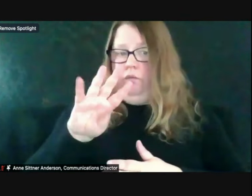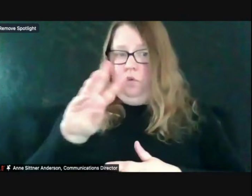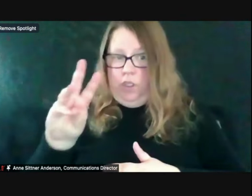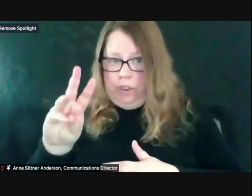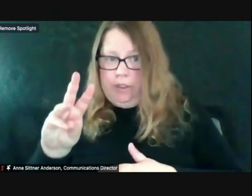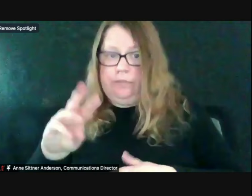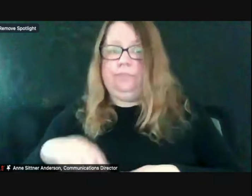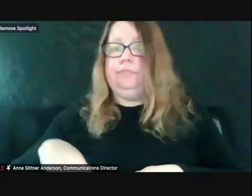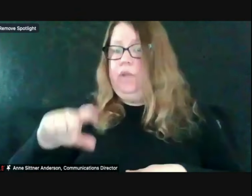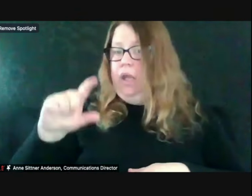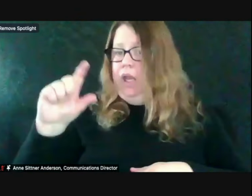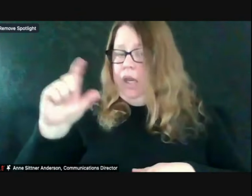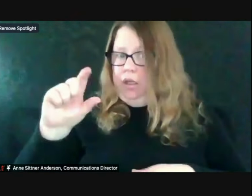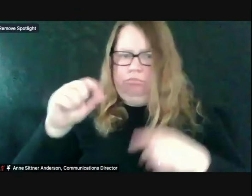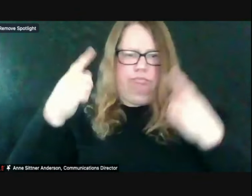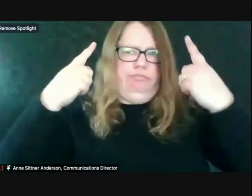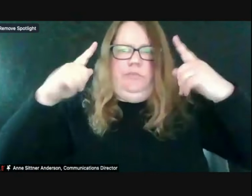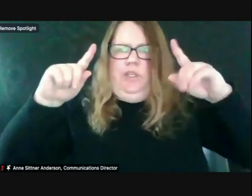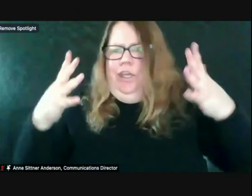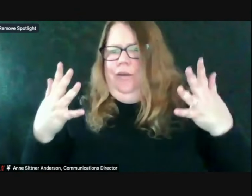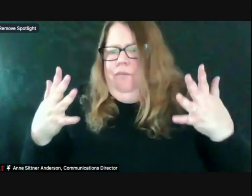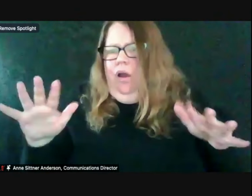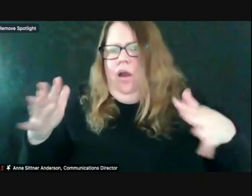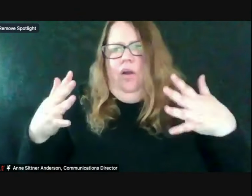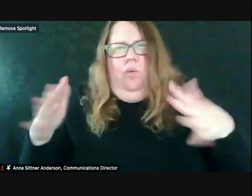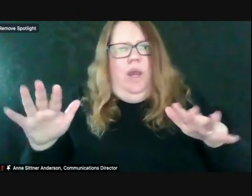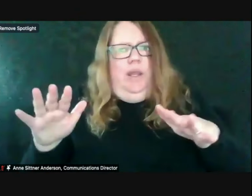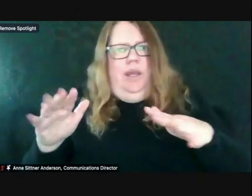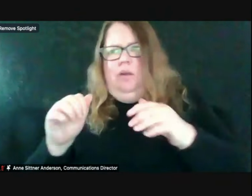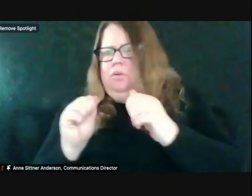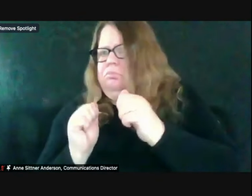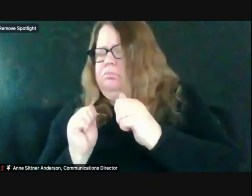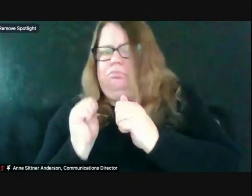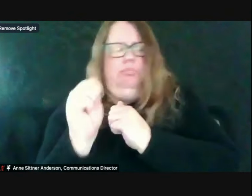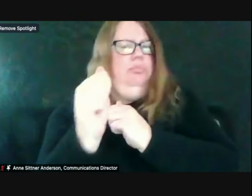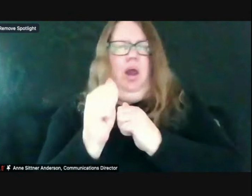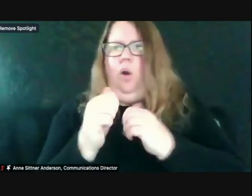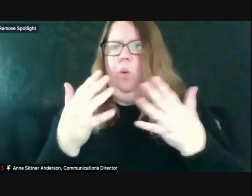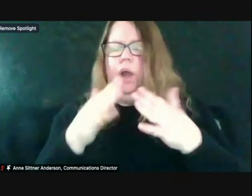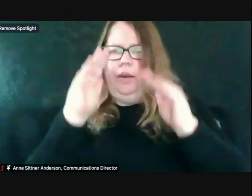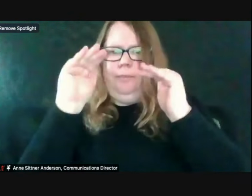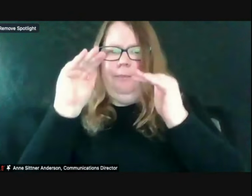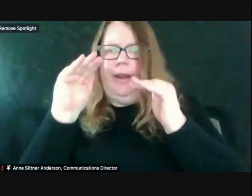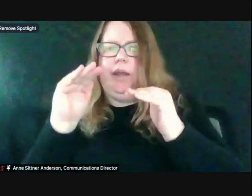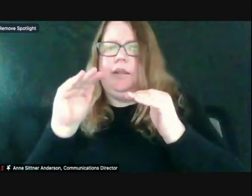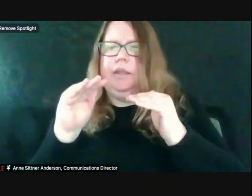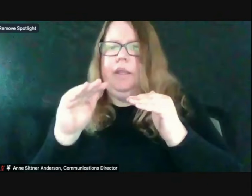Instagram’s numbers have already surpassed what was expected.